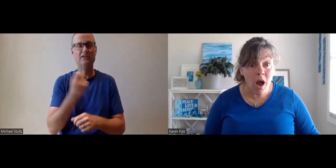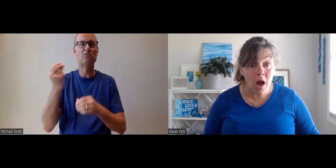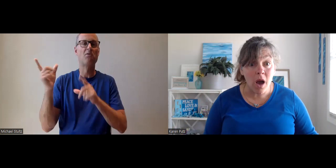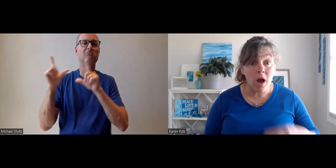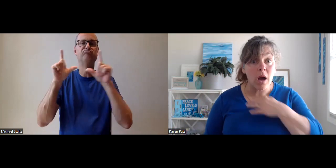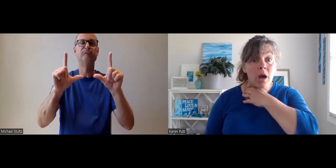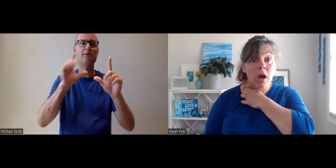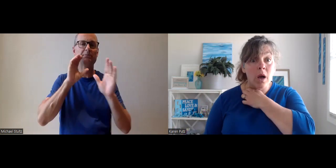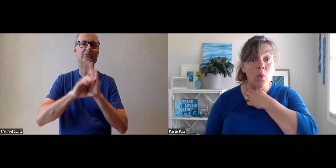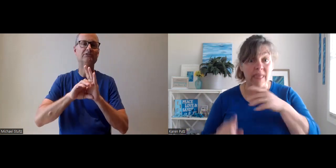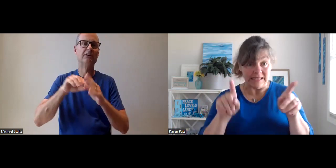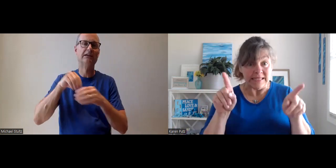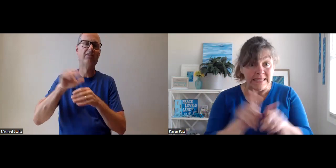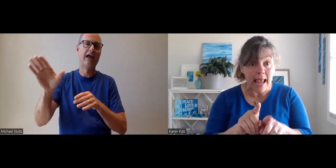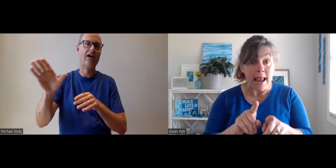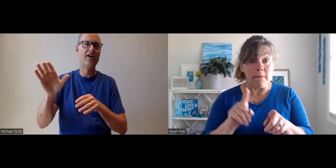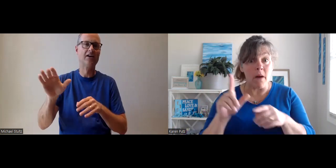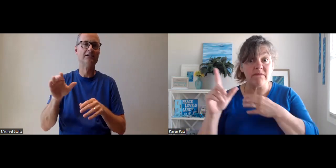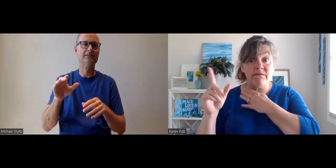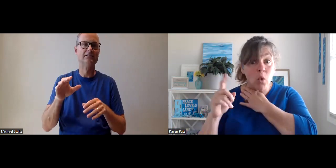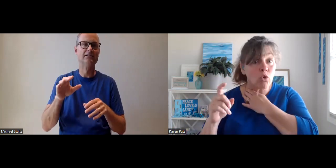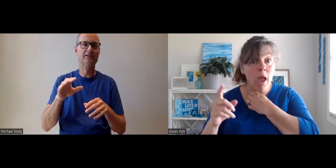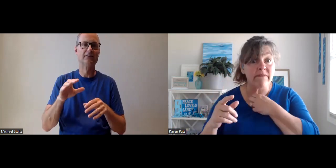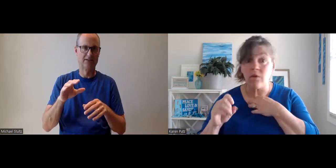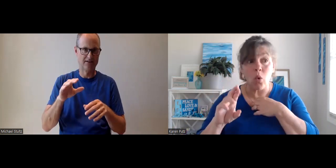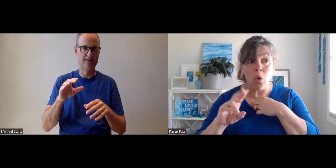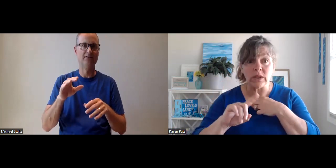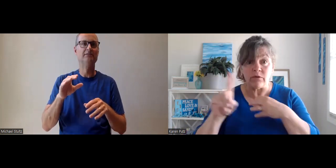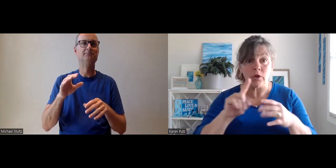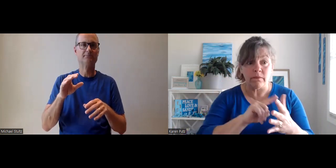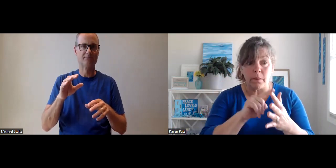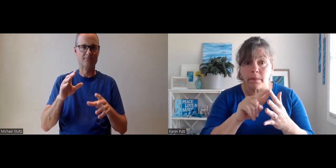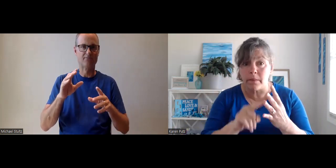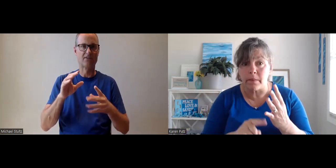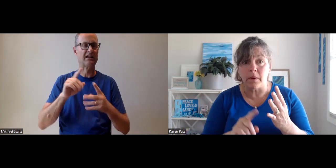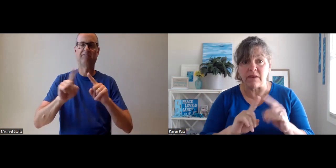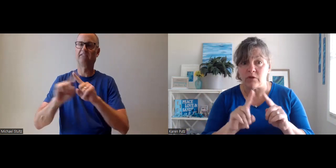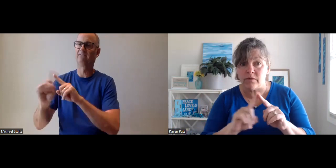So I will, uh, I press, I send some photos in, uh, paper mails, know a paper mills